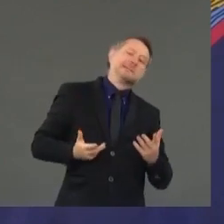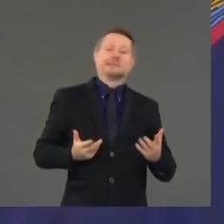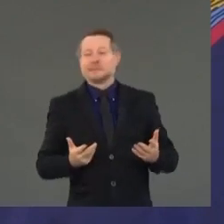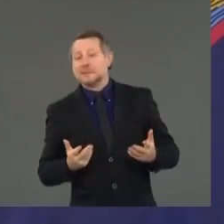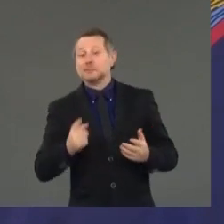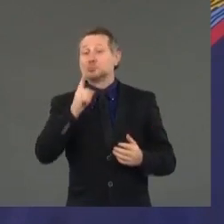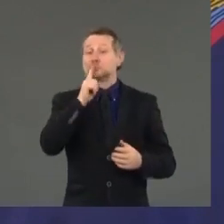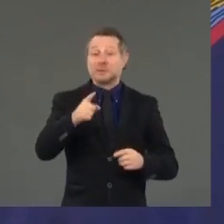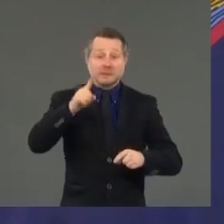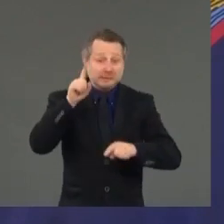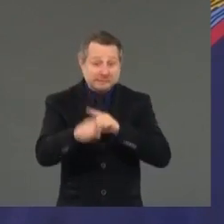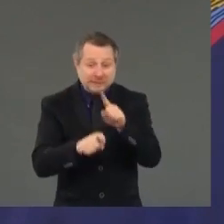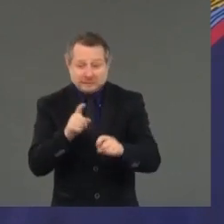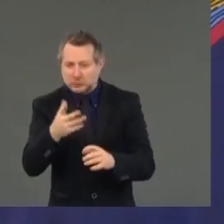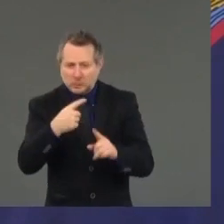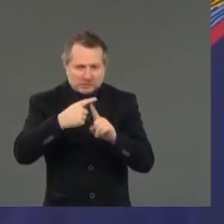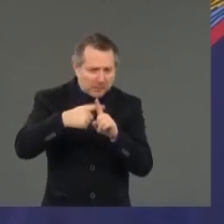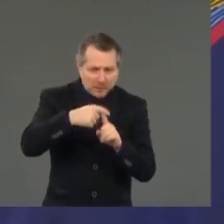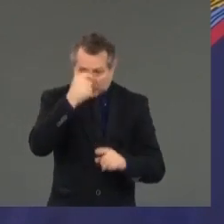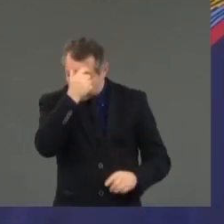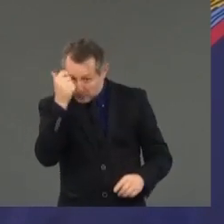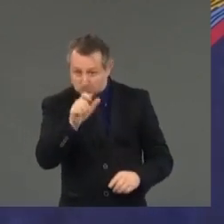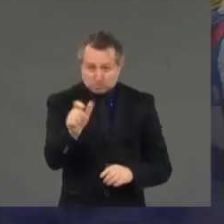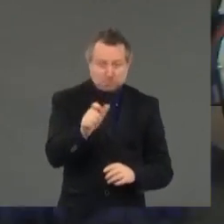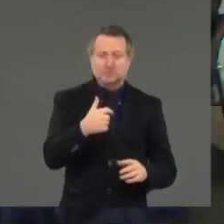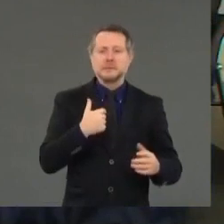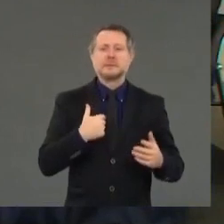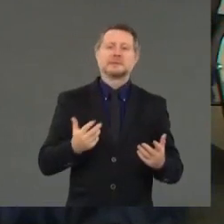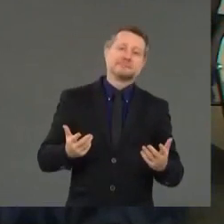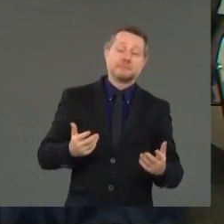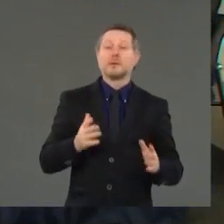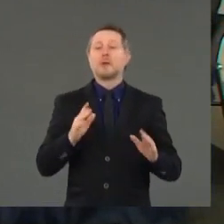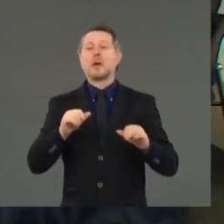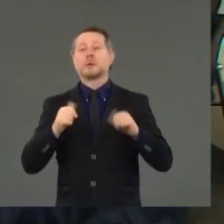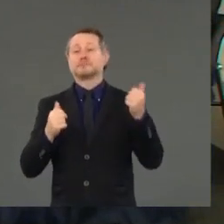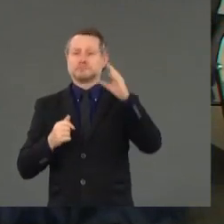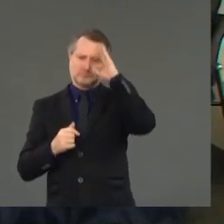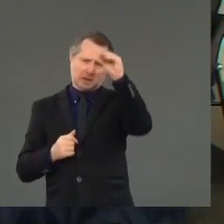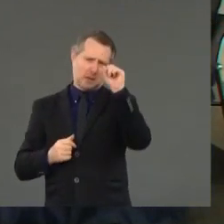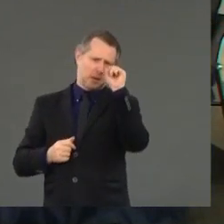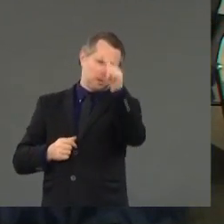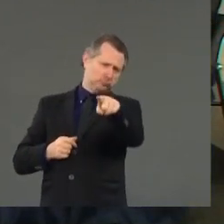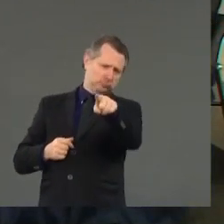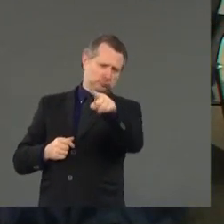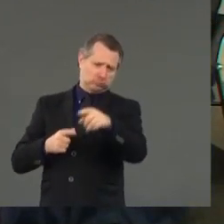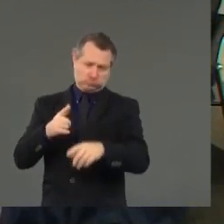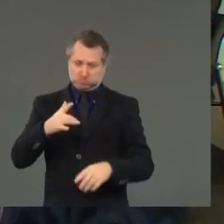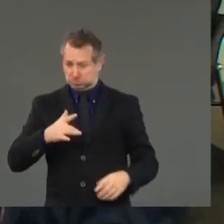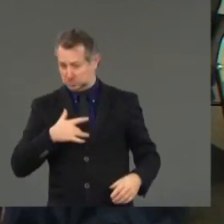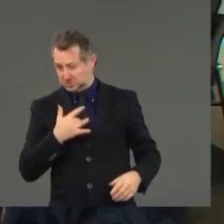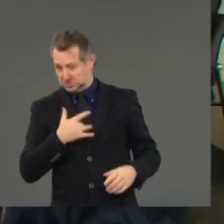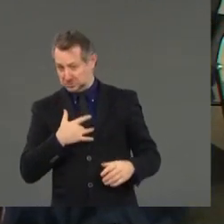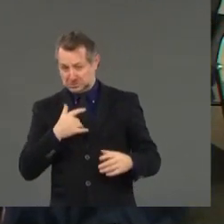TAKING TEMPERATURES OF PEOPLE COMING IN, ASKING QUESTIONS OF PEOPLE COMING IN IS SOMETHING